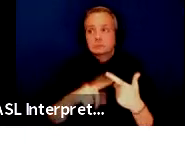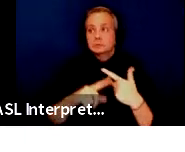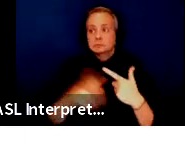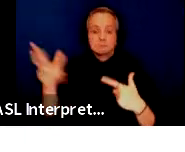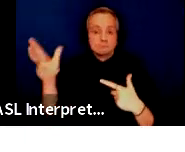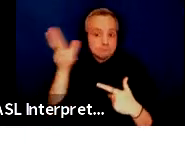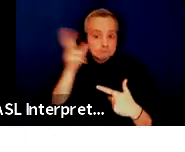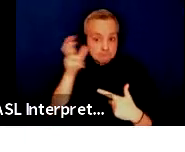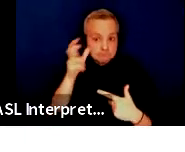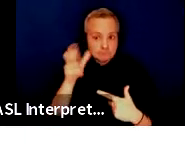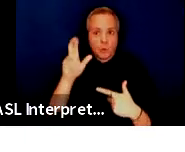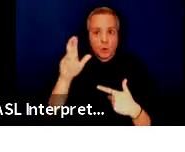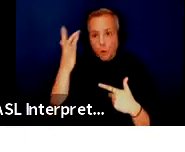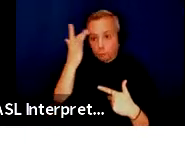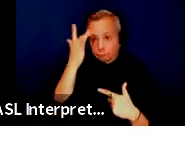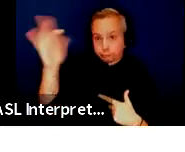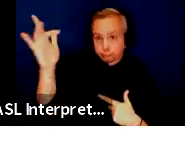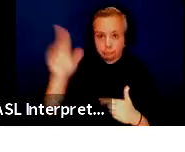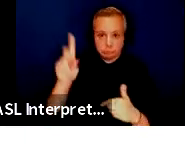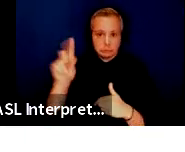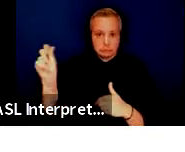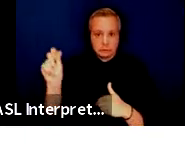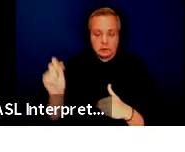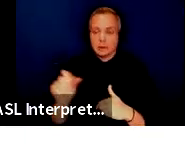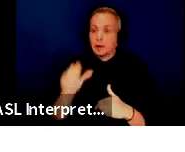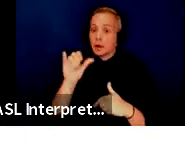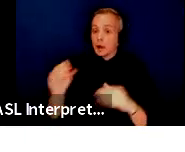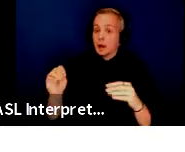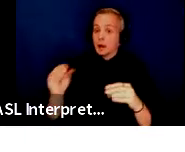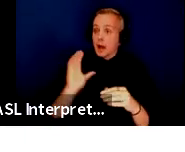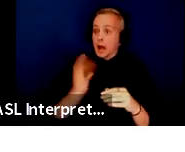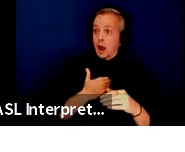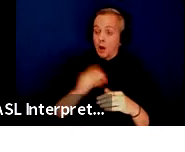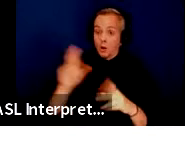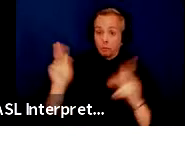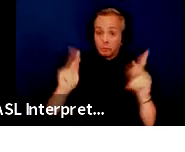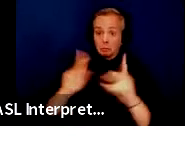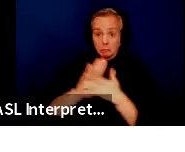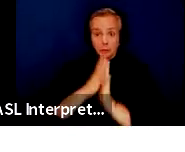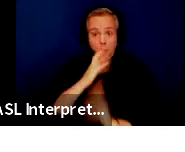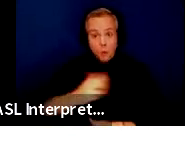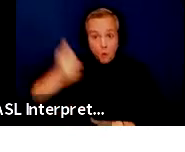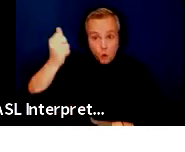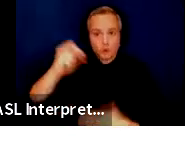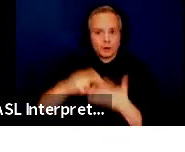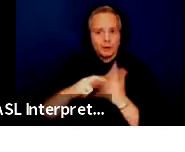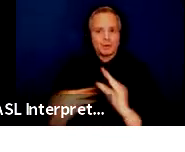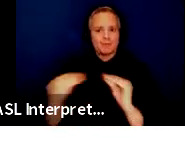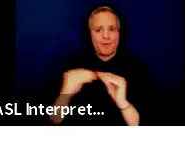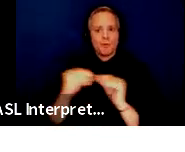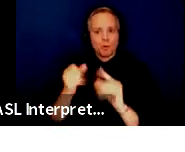THIS NUMBER IS INCREASING AS OUR POPULATION AGES. AND THANKS TO RESEARCH OVER THE YEARS, WE'RE LIVING MUCH LONGER.